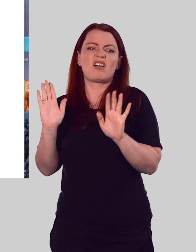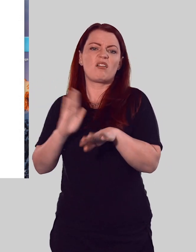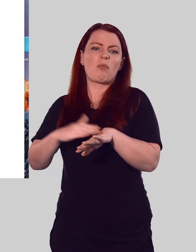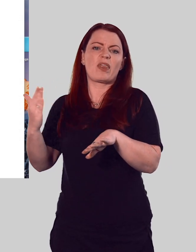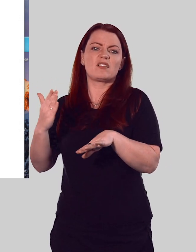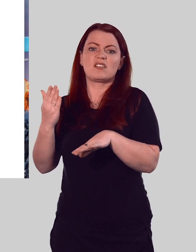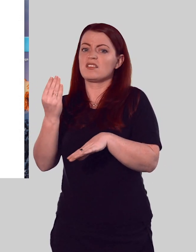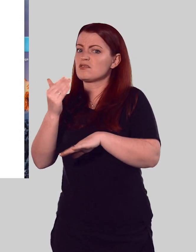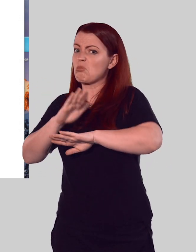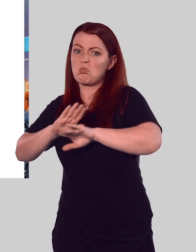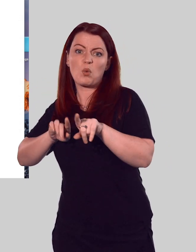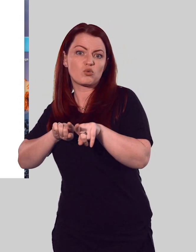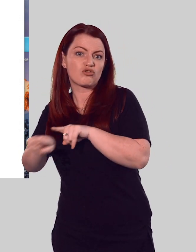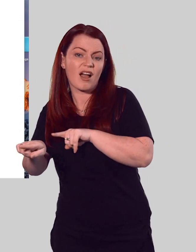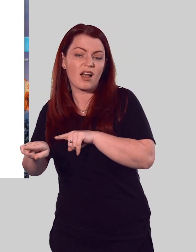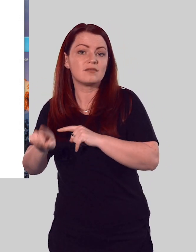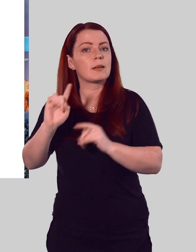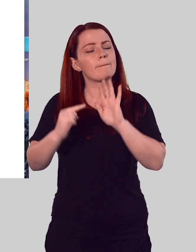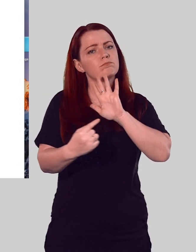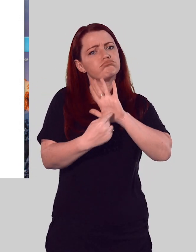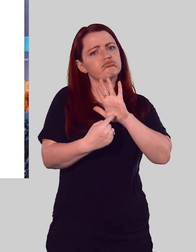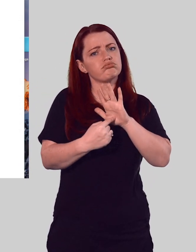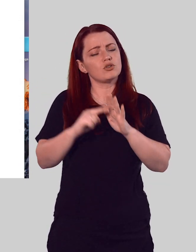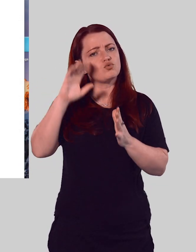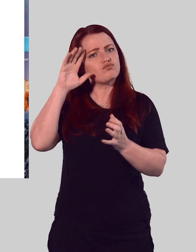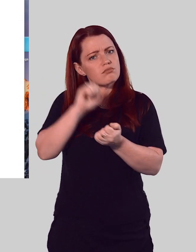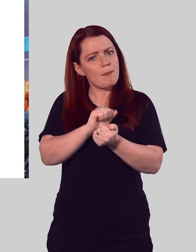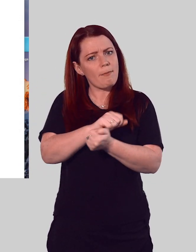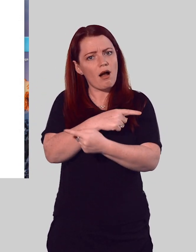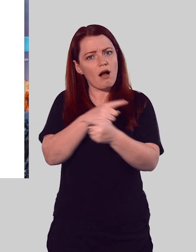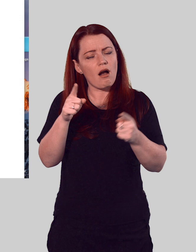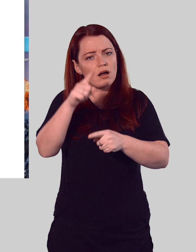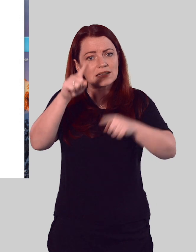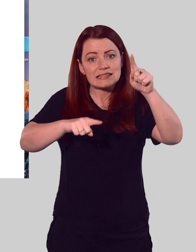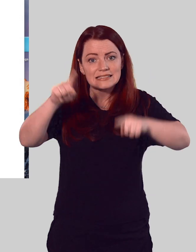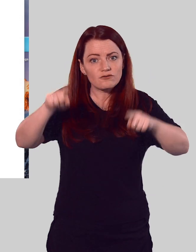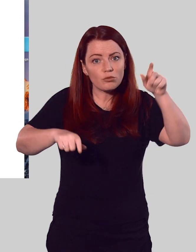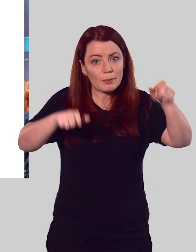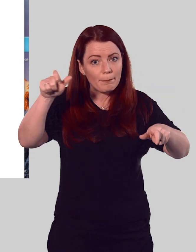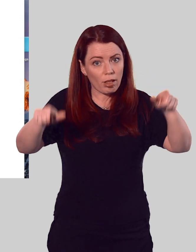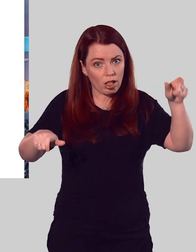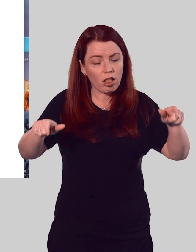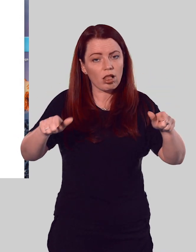It's important to remember that different people in an audience play very differently.